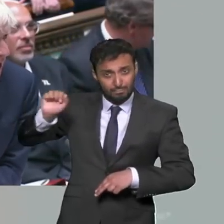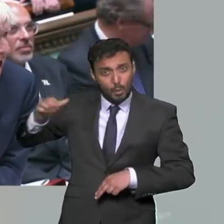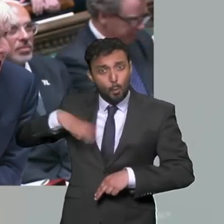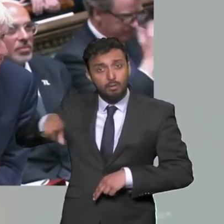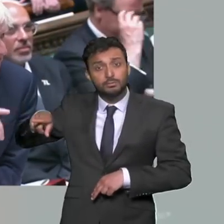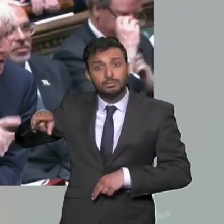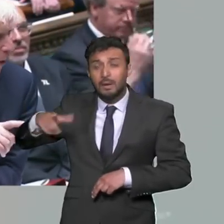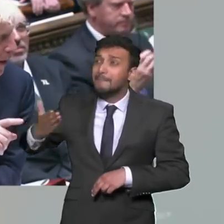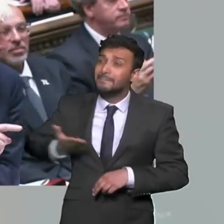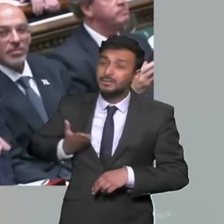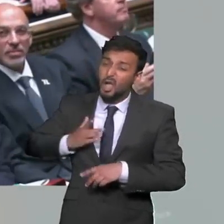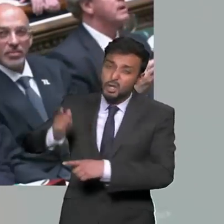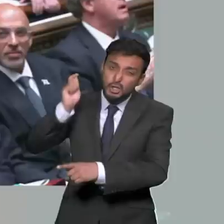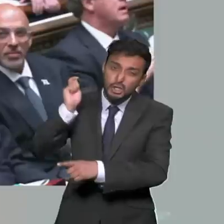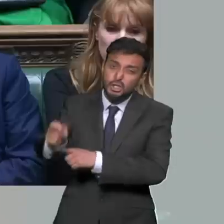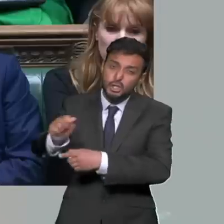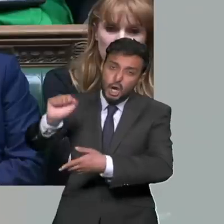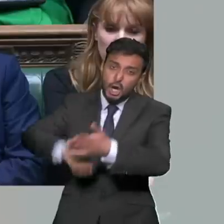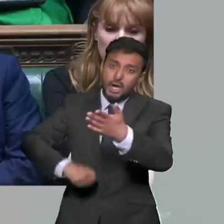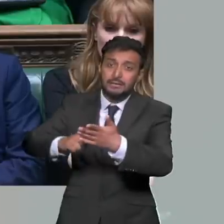Opposition’s ambition, and that is what they would do again.